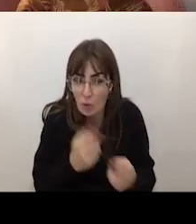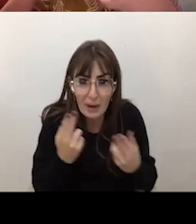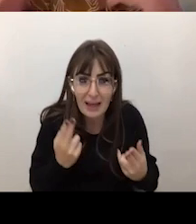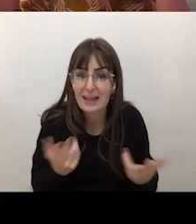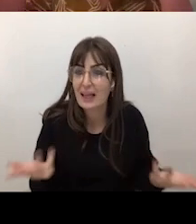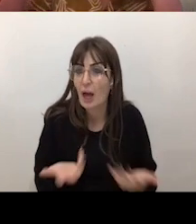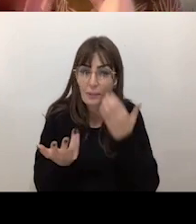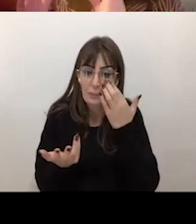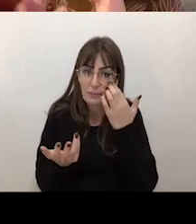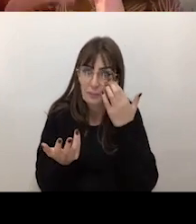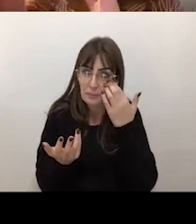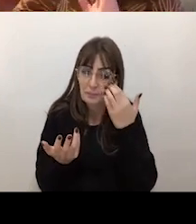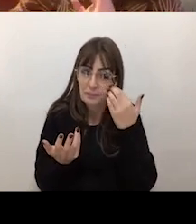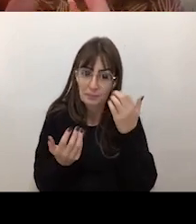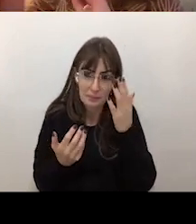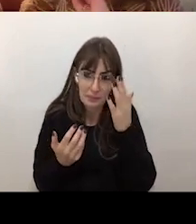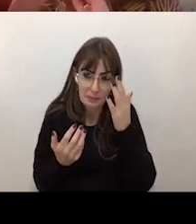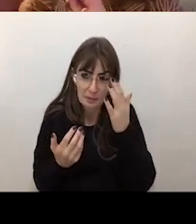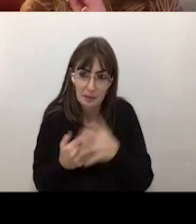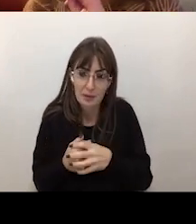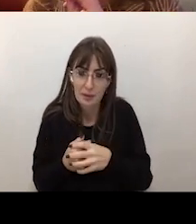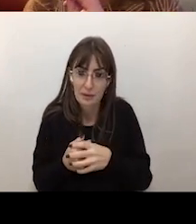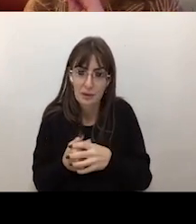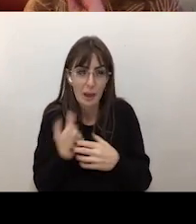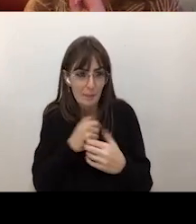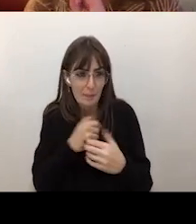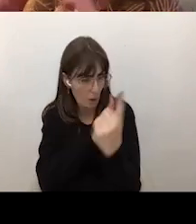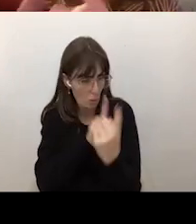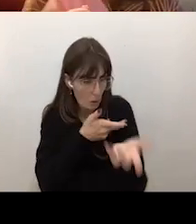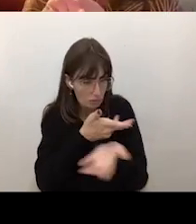when I am thinking with my major gift hat on having one-on-one conversations with donors,